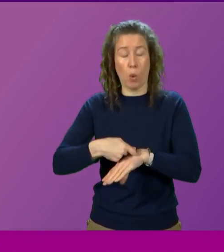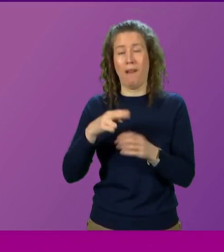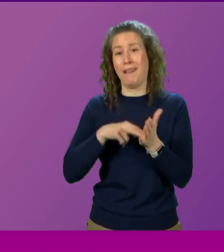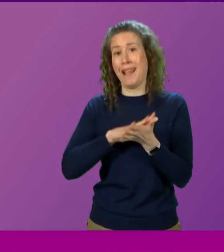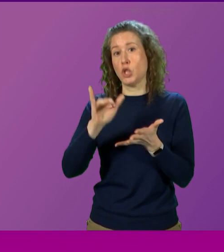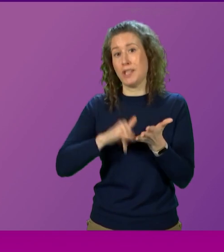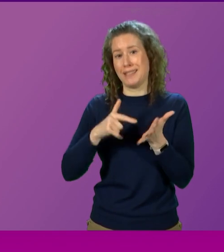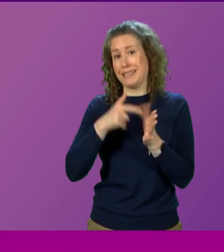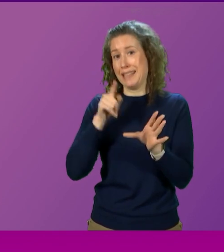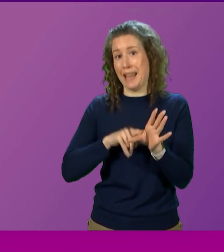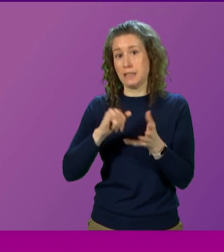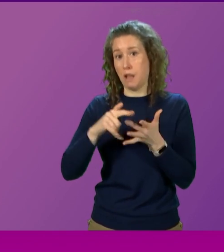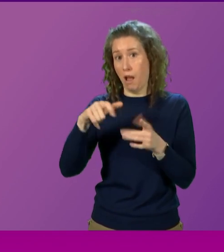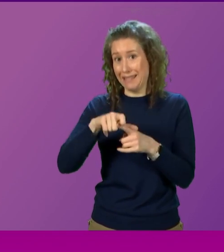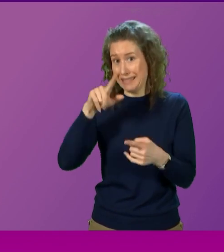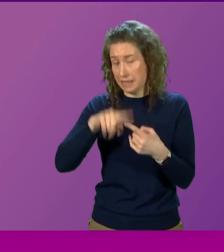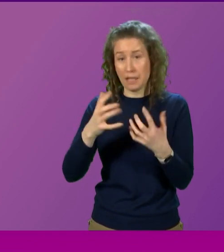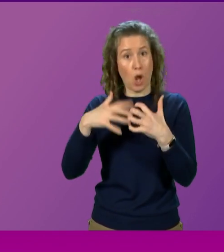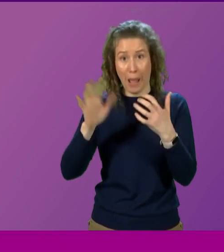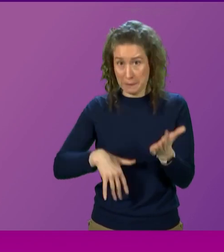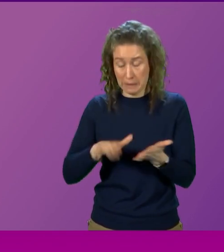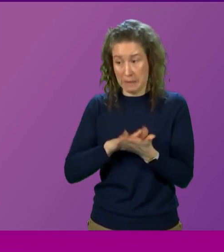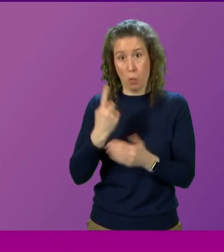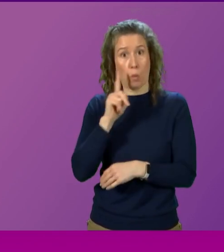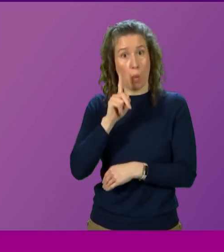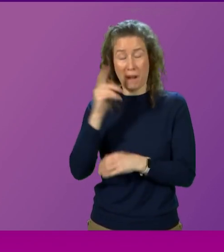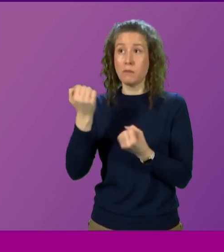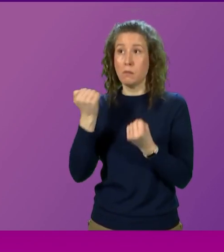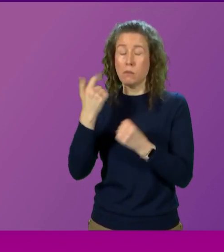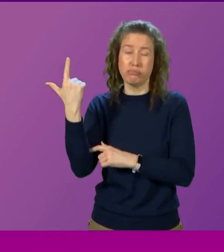that vulnerable women are travelling across the country to receive life-saving treatment.